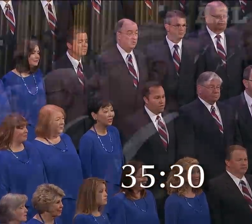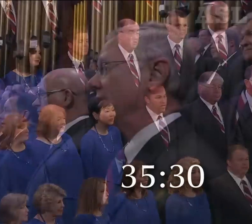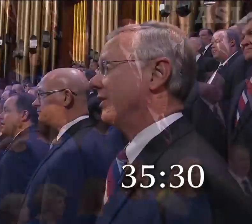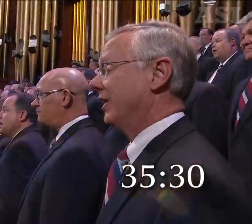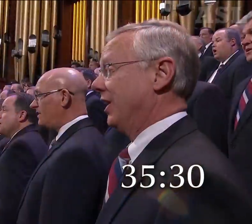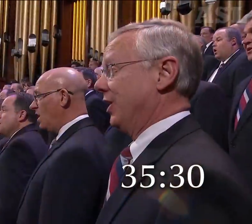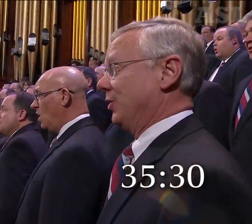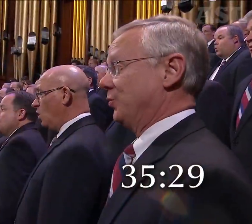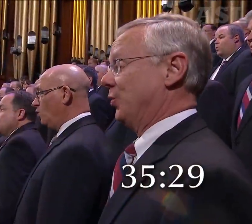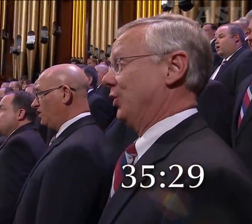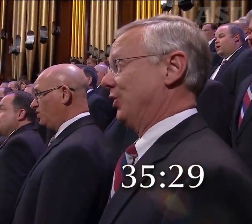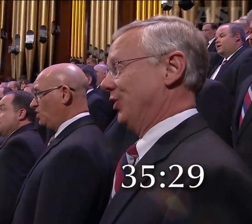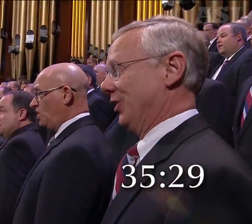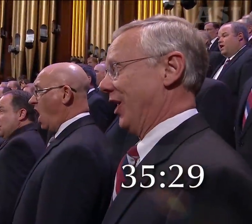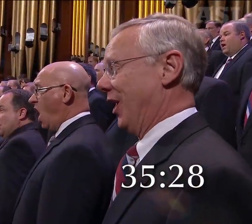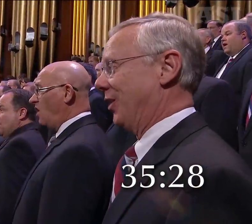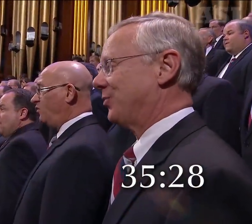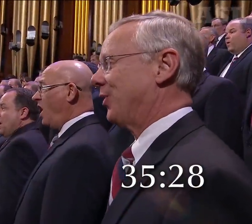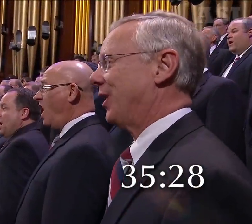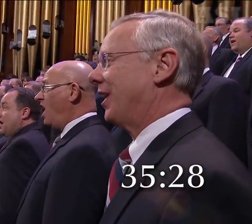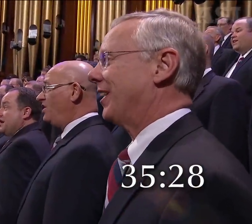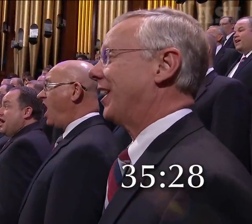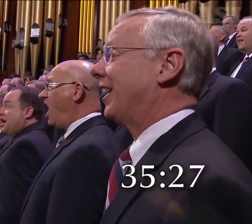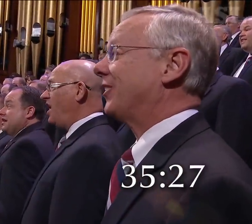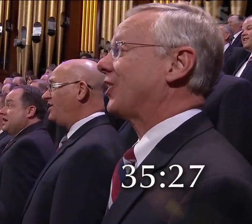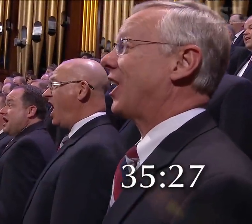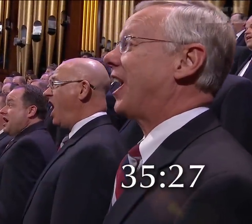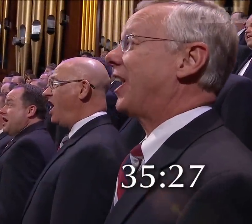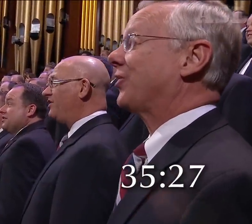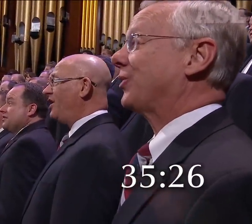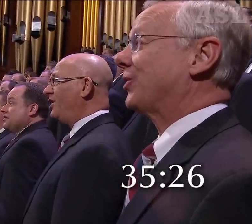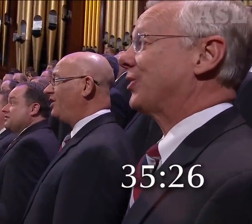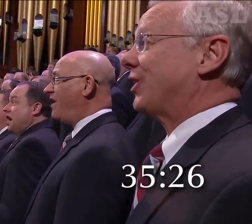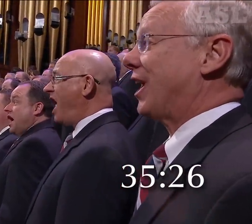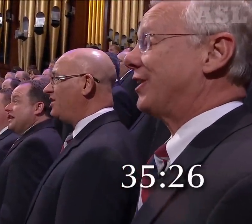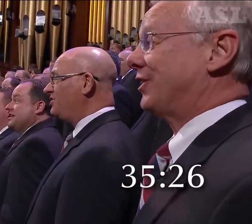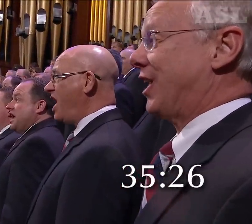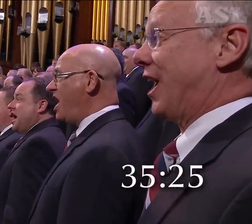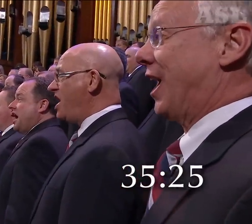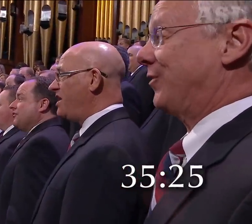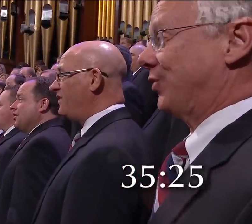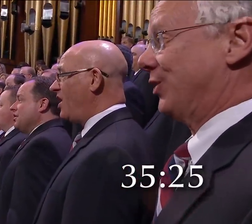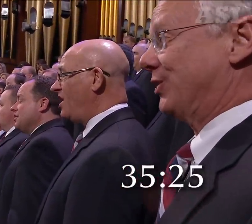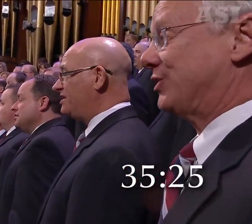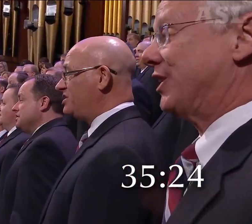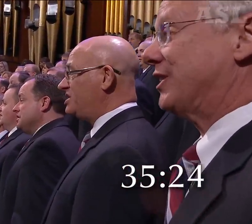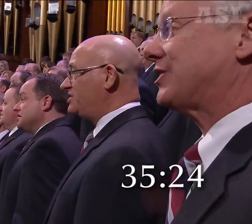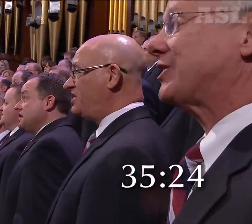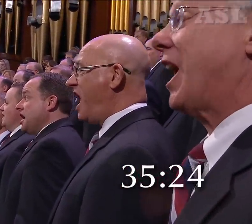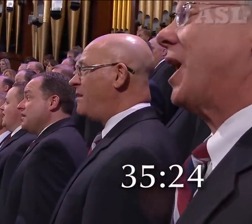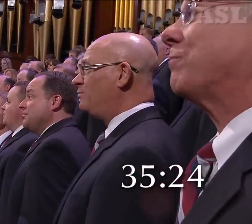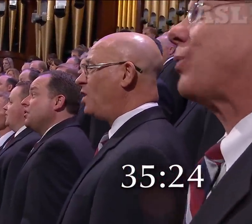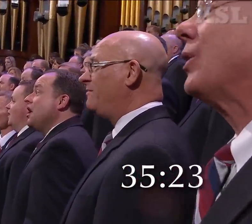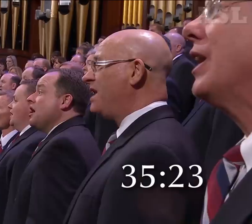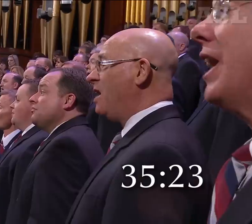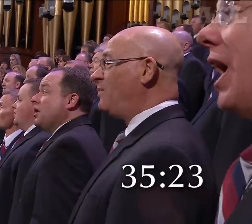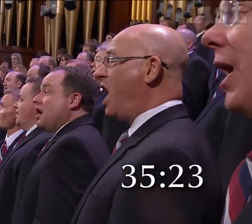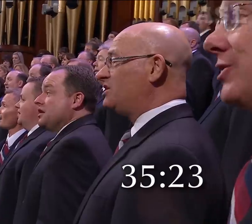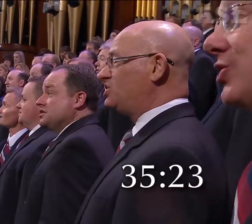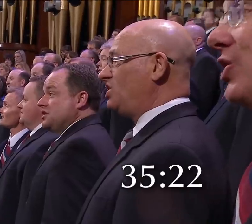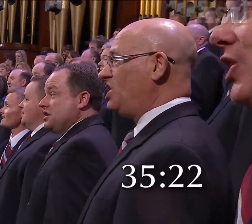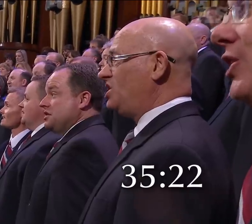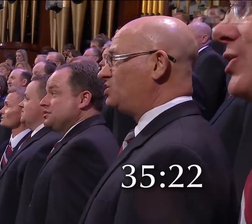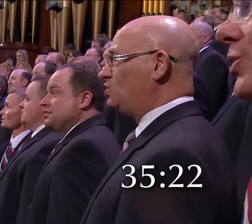CLOSED CAPTION CHANNEL